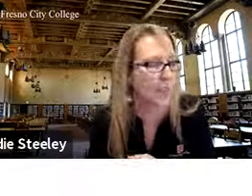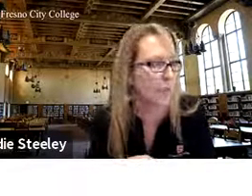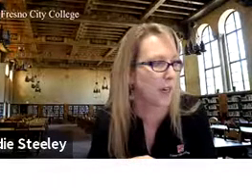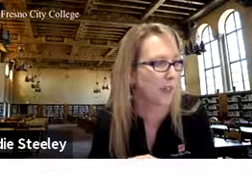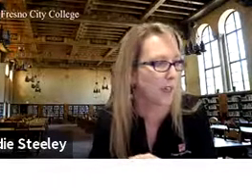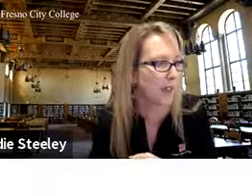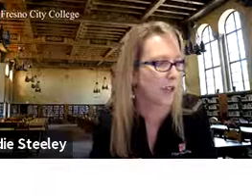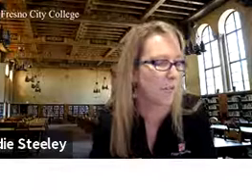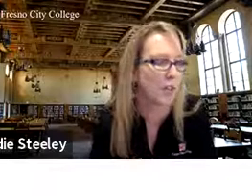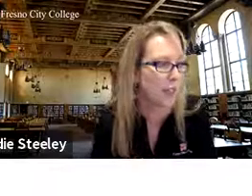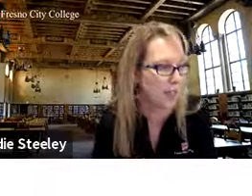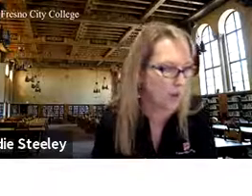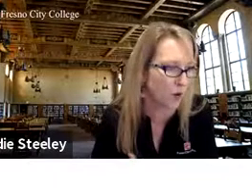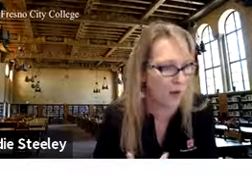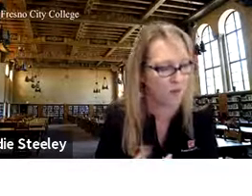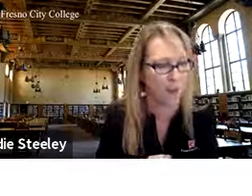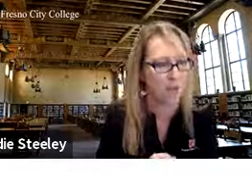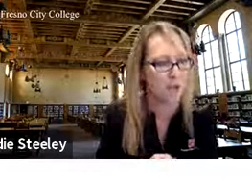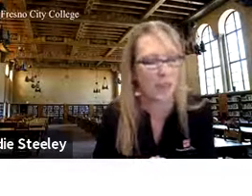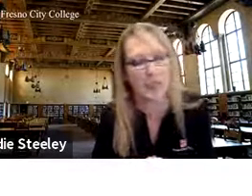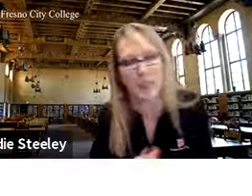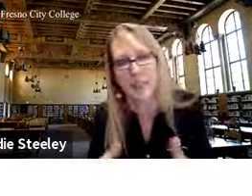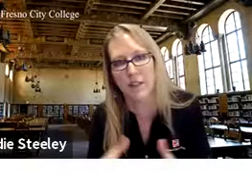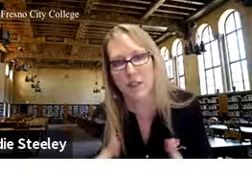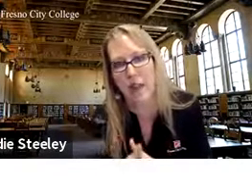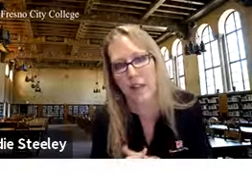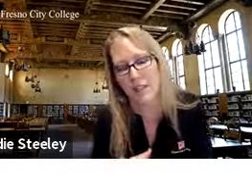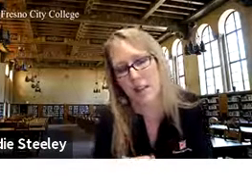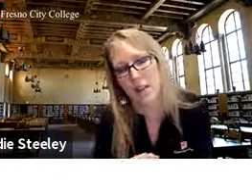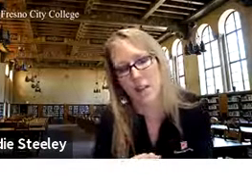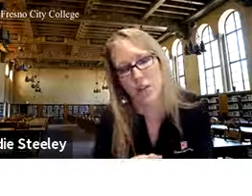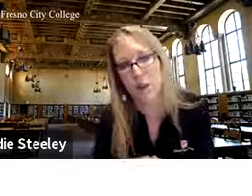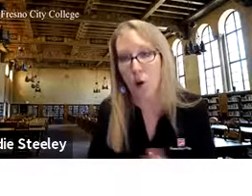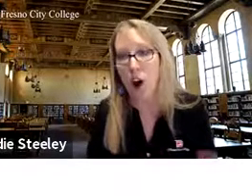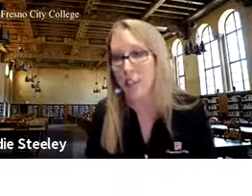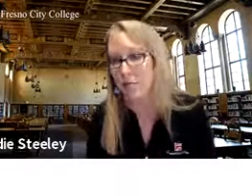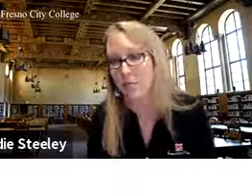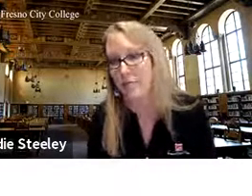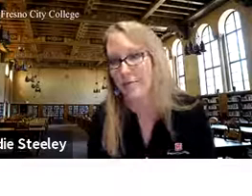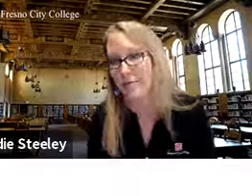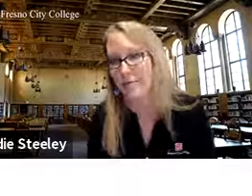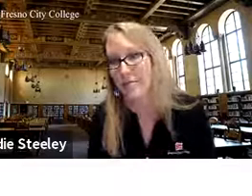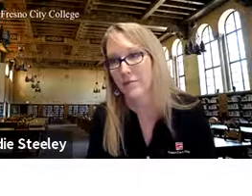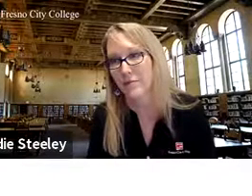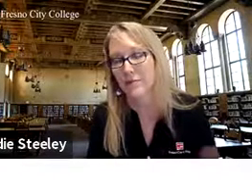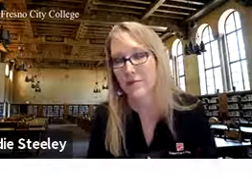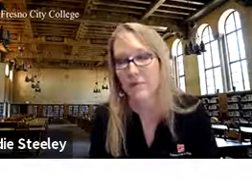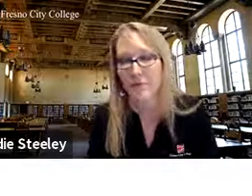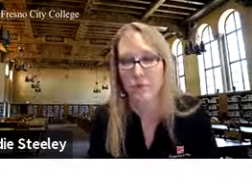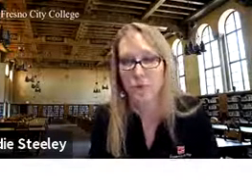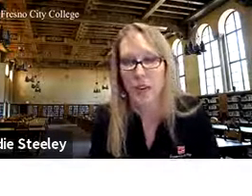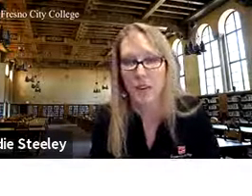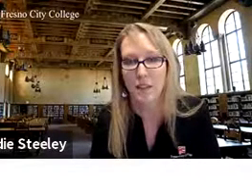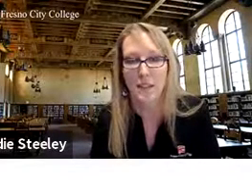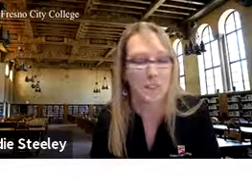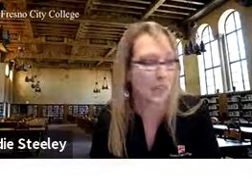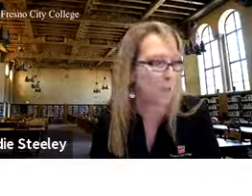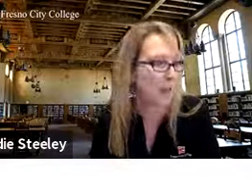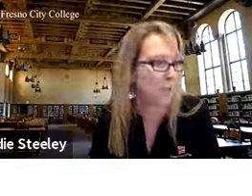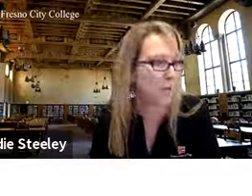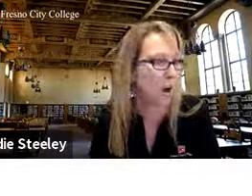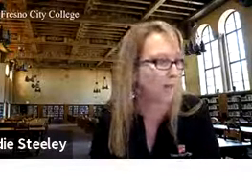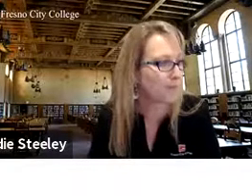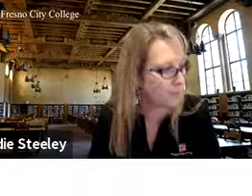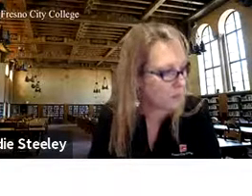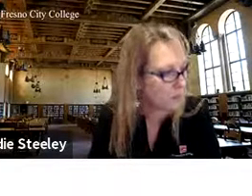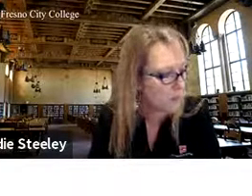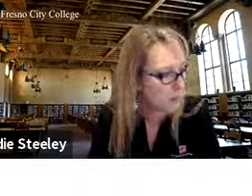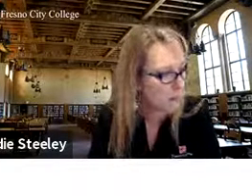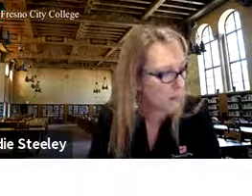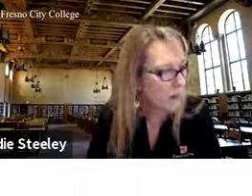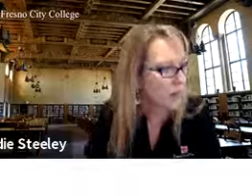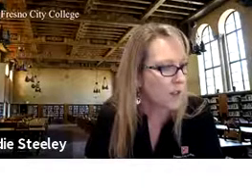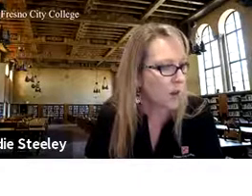experience and the community that we create for them, that it's a safe space to be wrong. Right, it's a safe space to be wrong. So